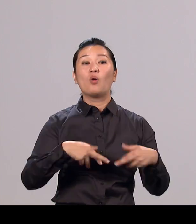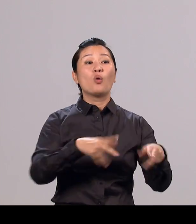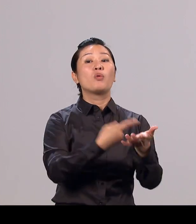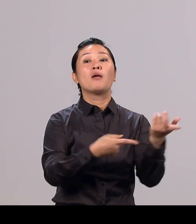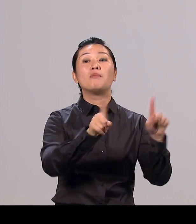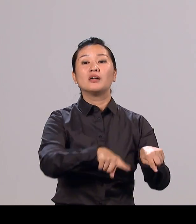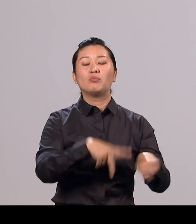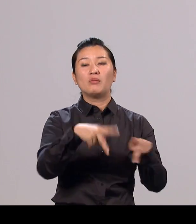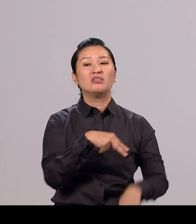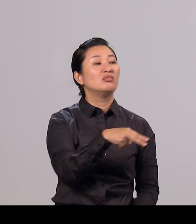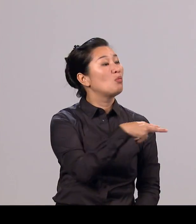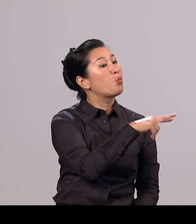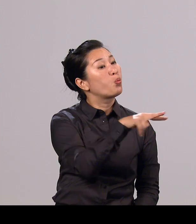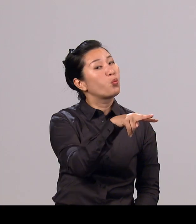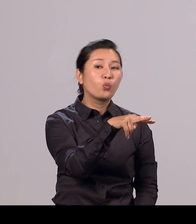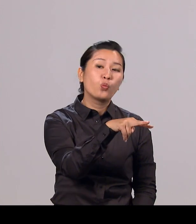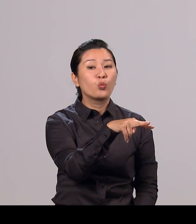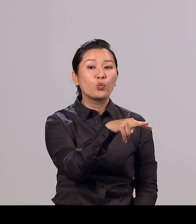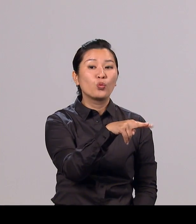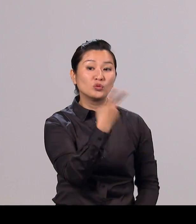Can still do business, but different and not so easy.